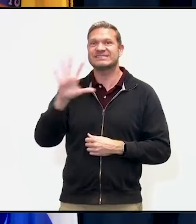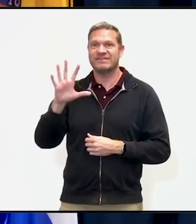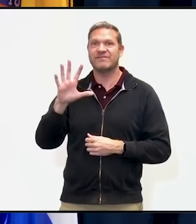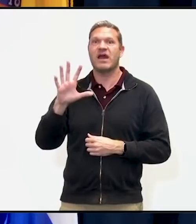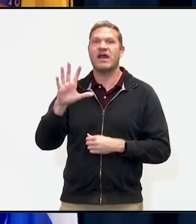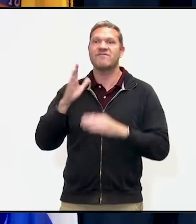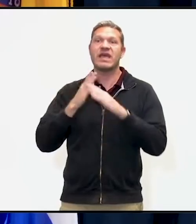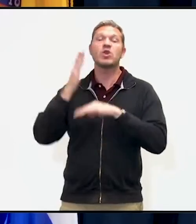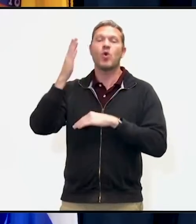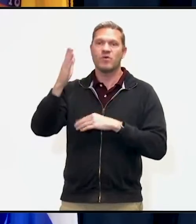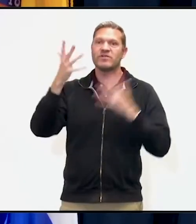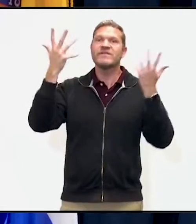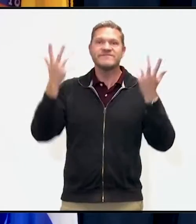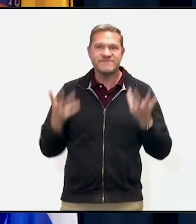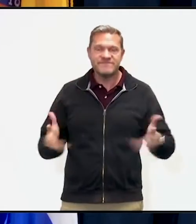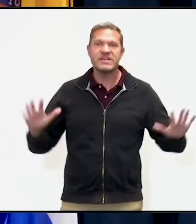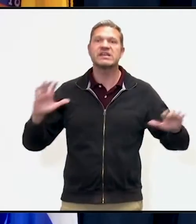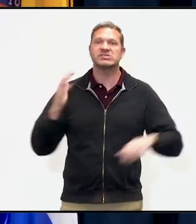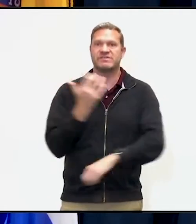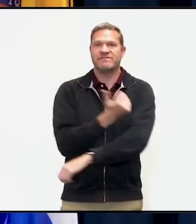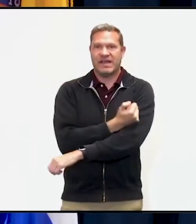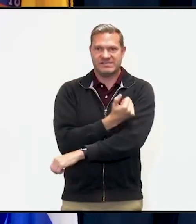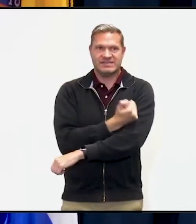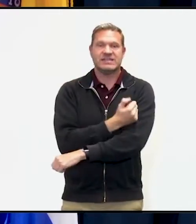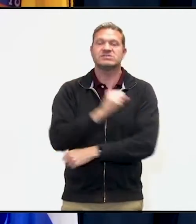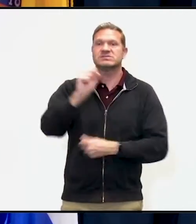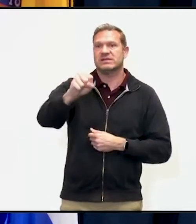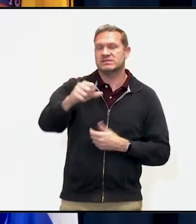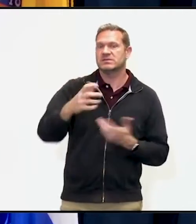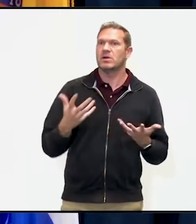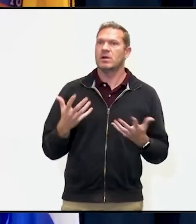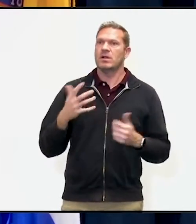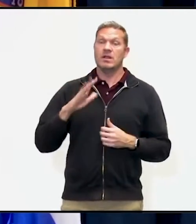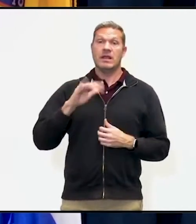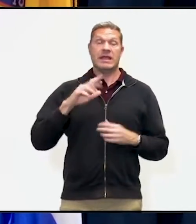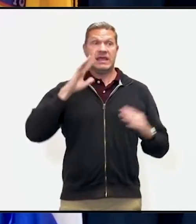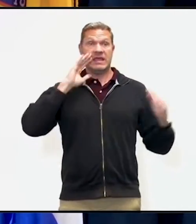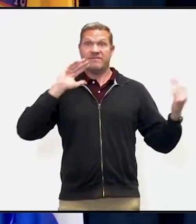And you look at just the number across the country, that number is closer to 50 percent